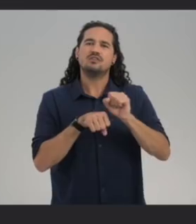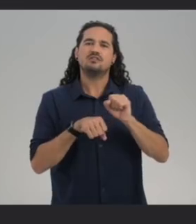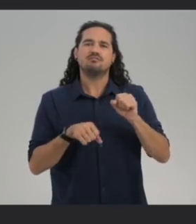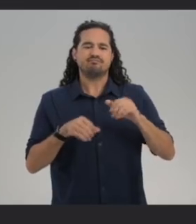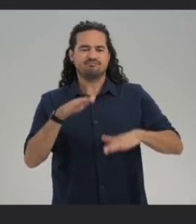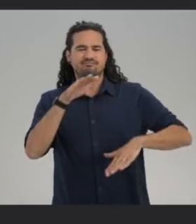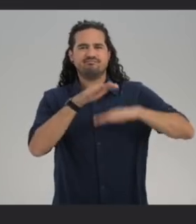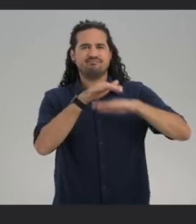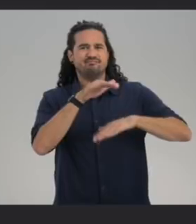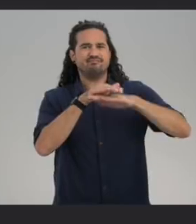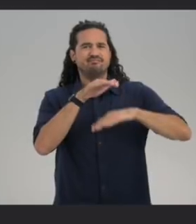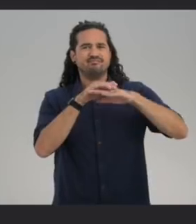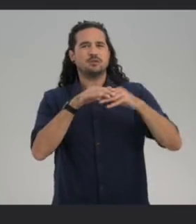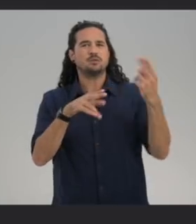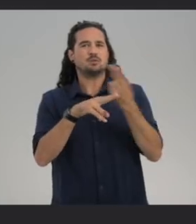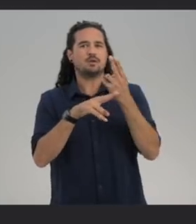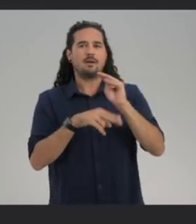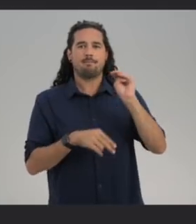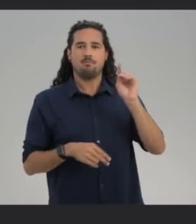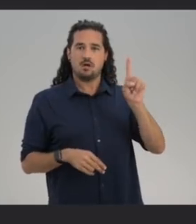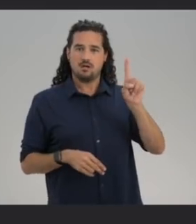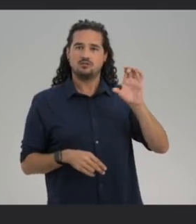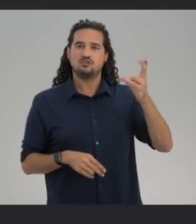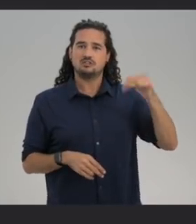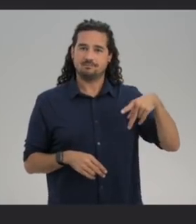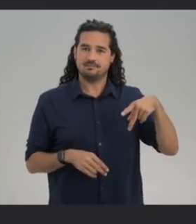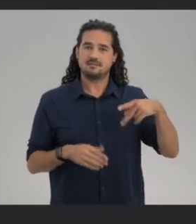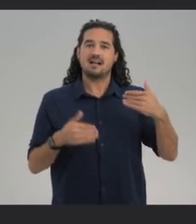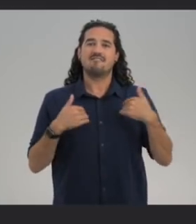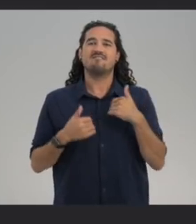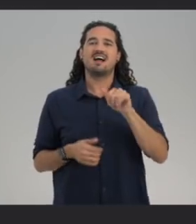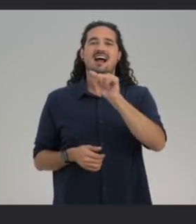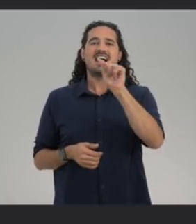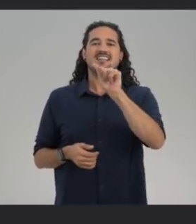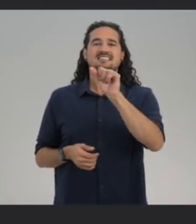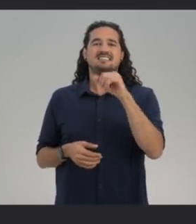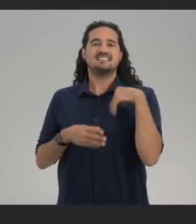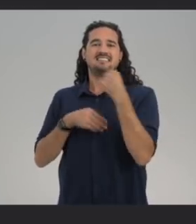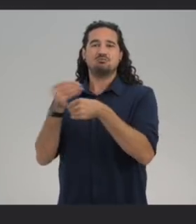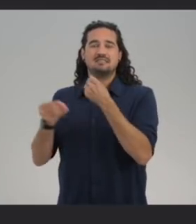And in the same way iOS and iPadOS are built to maximize our A-series chips,